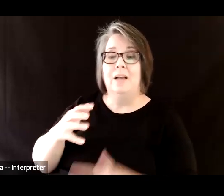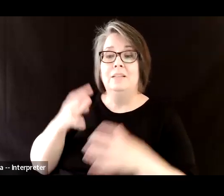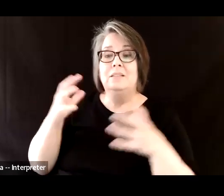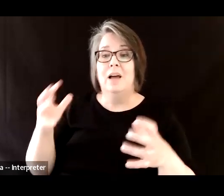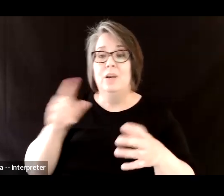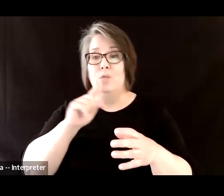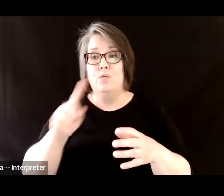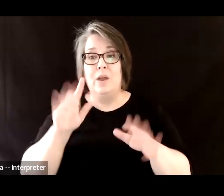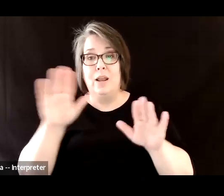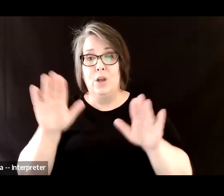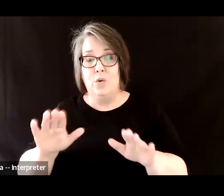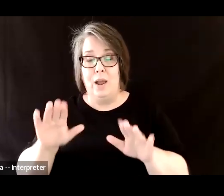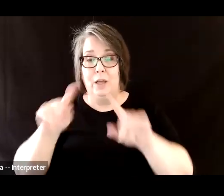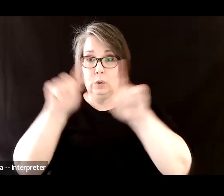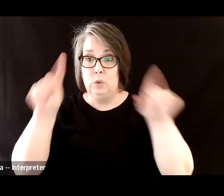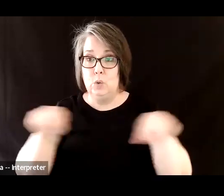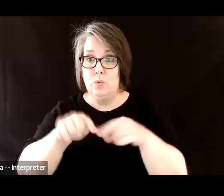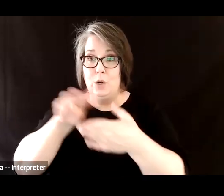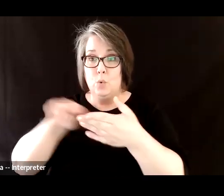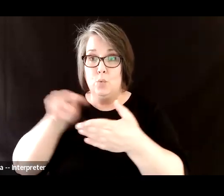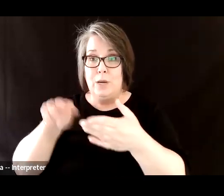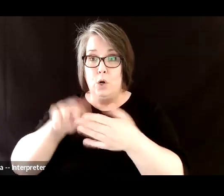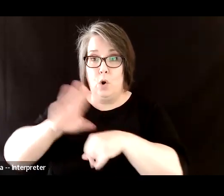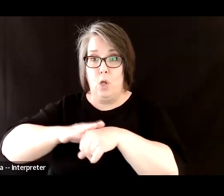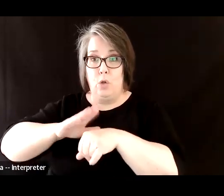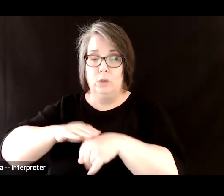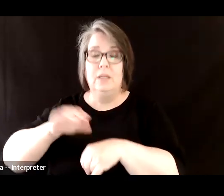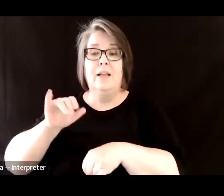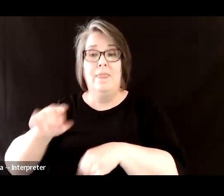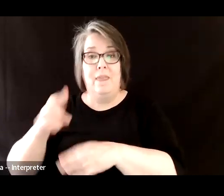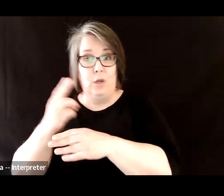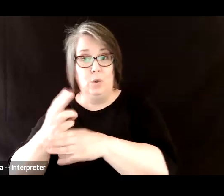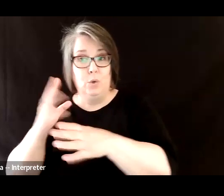great screenreader alerts that users, the end user can control.